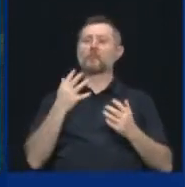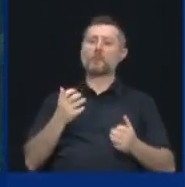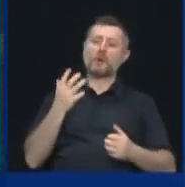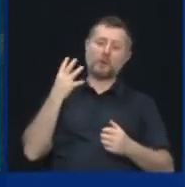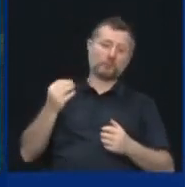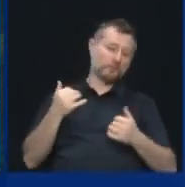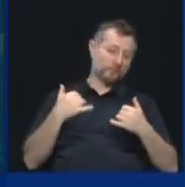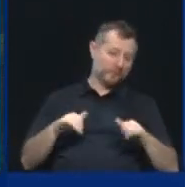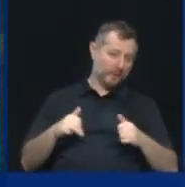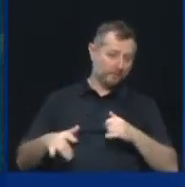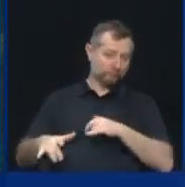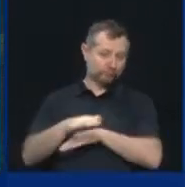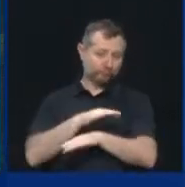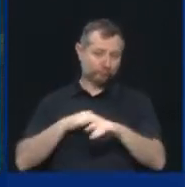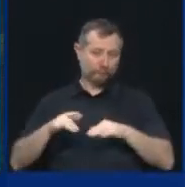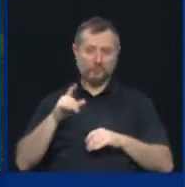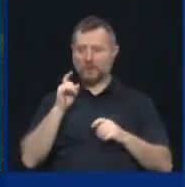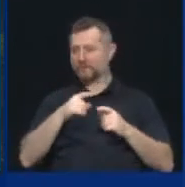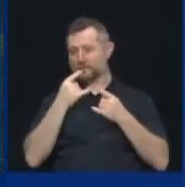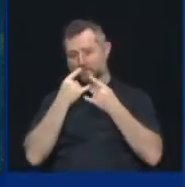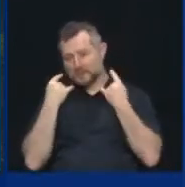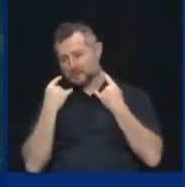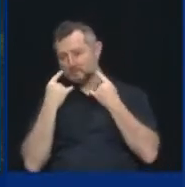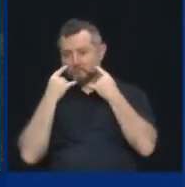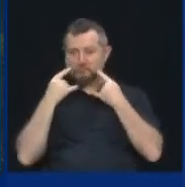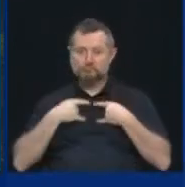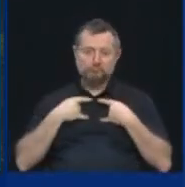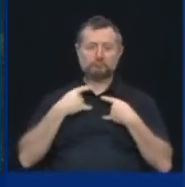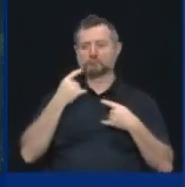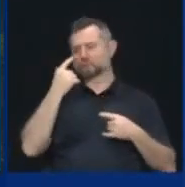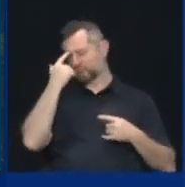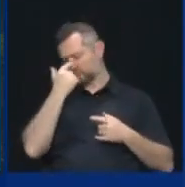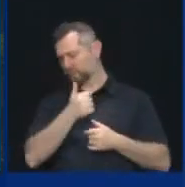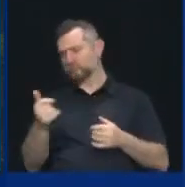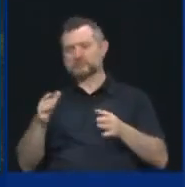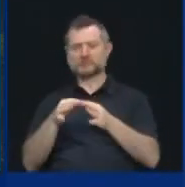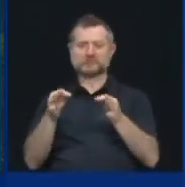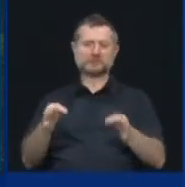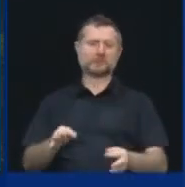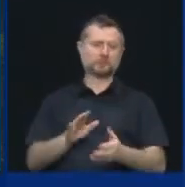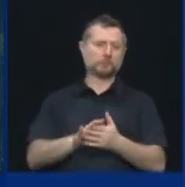WE WILL ALLOW SCHOOLS TO CHOOSE NO MASK OUTSIDE FOR CHILDREN.